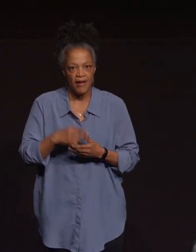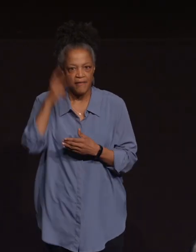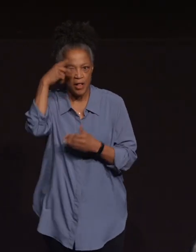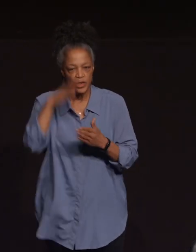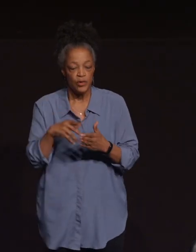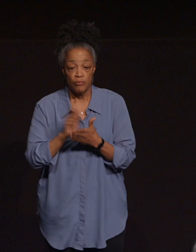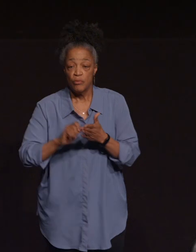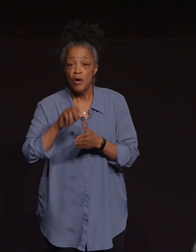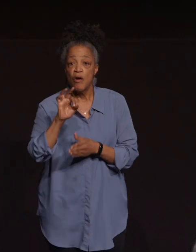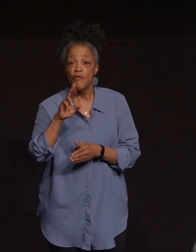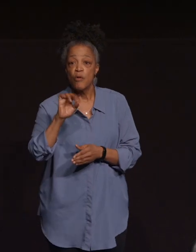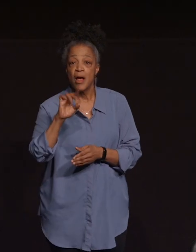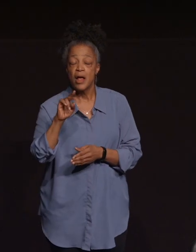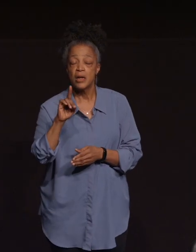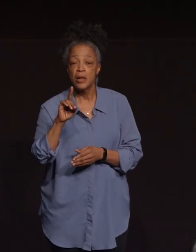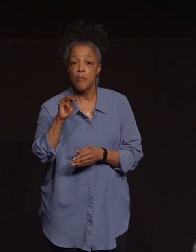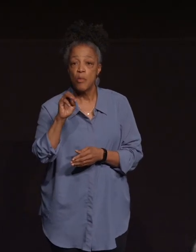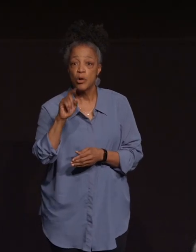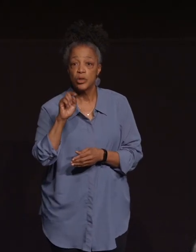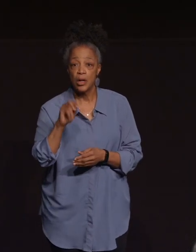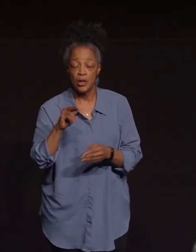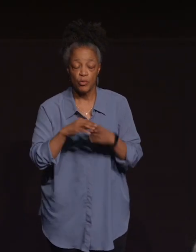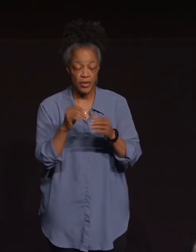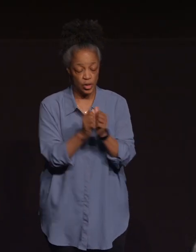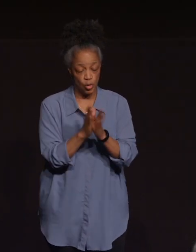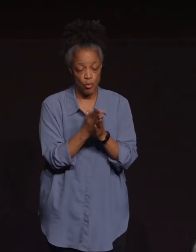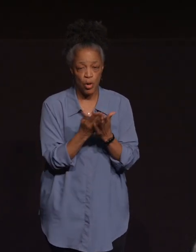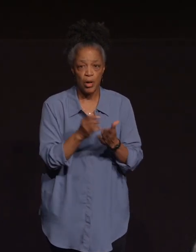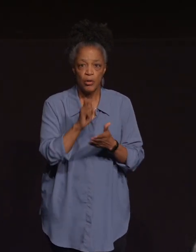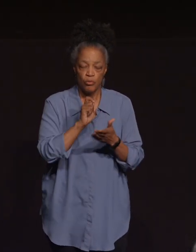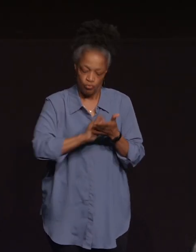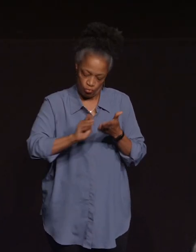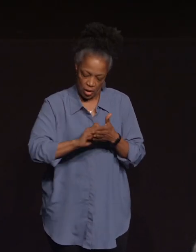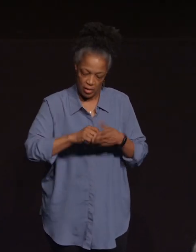in his book with Stefano Harney, "The Undercommons."